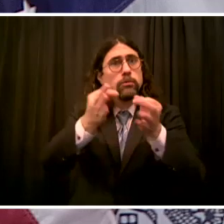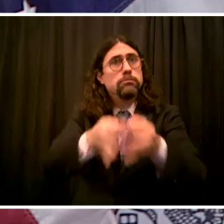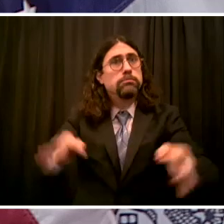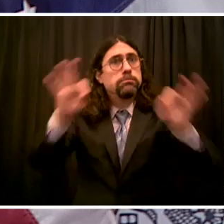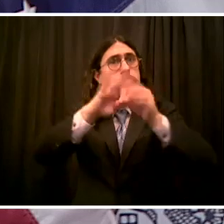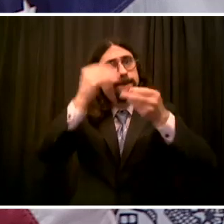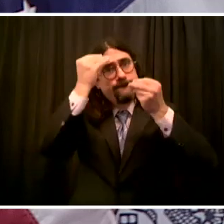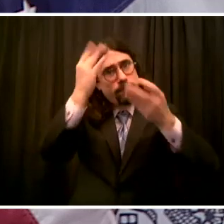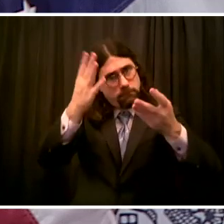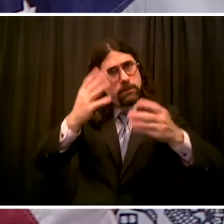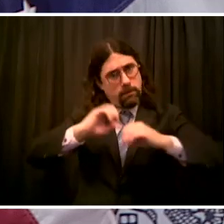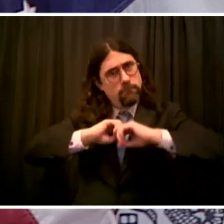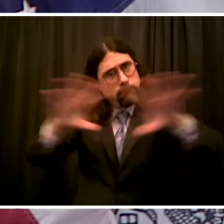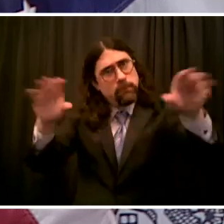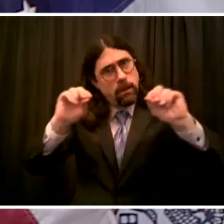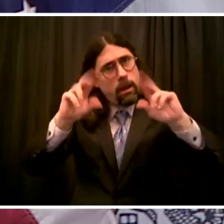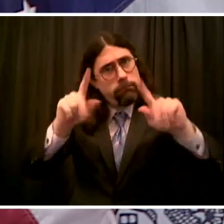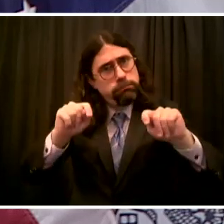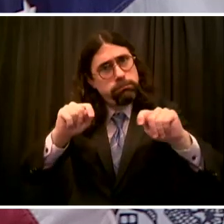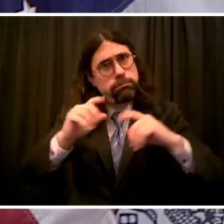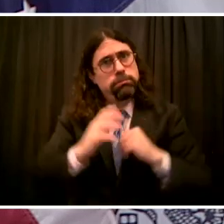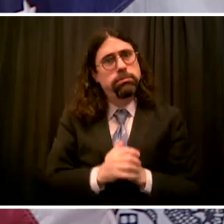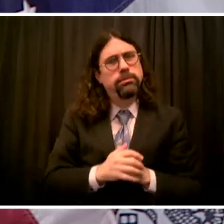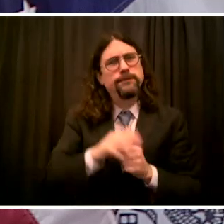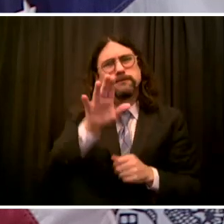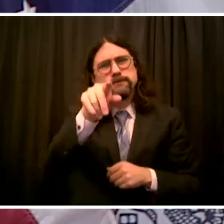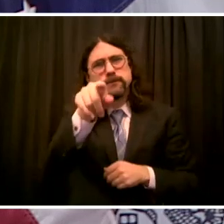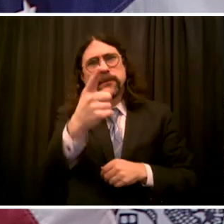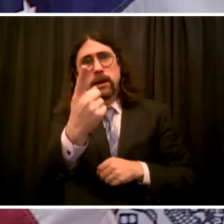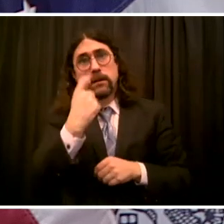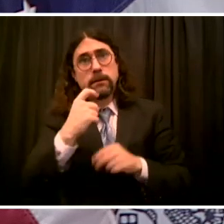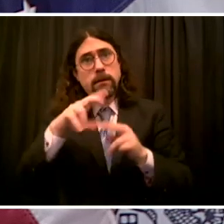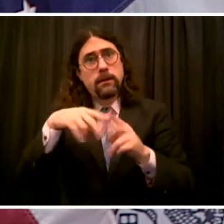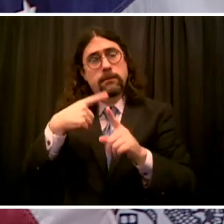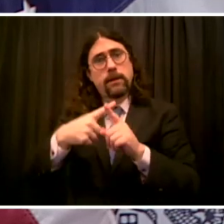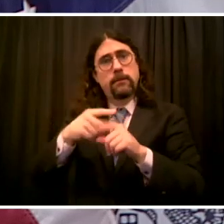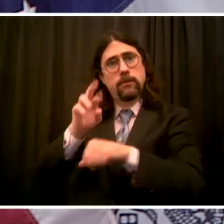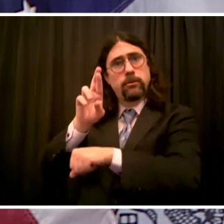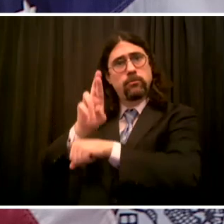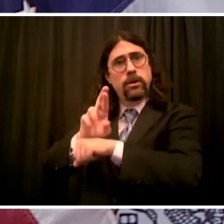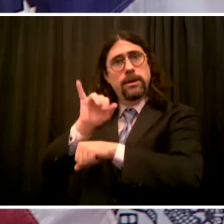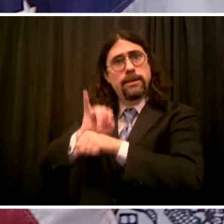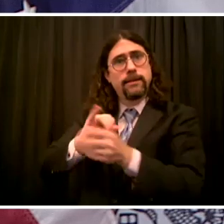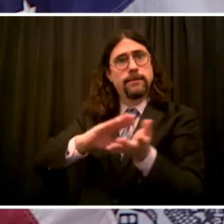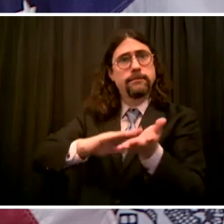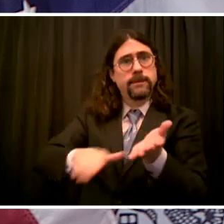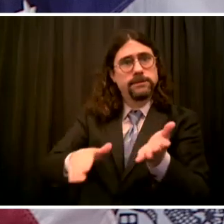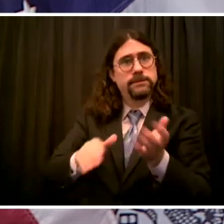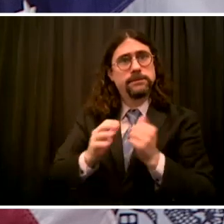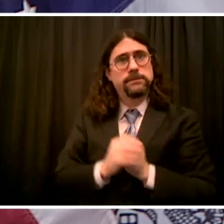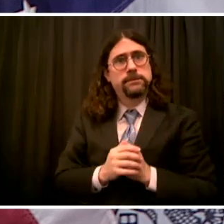TO GET THE WORD O.UT REGARDING THE ELREASES FROM RIKERS, LOOK, I'VE SAID A